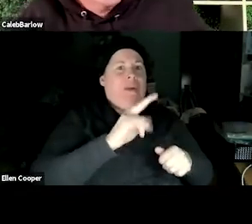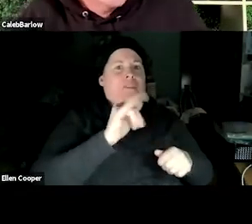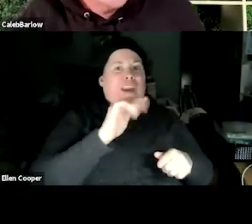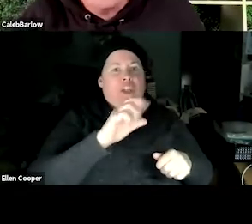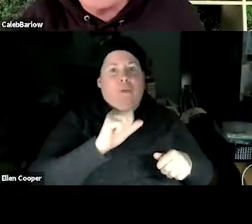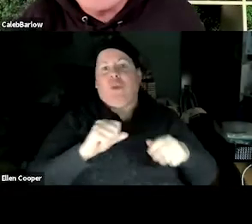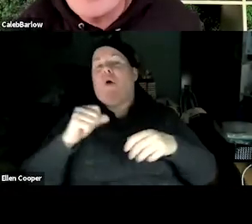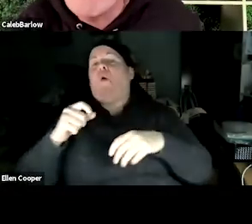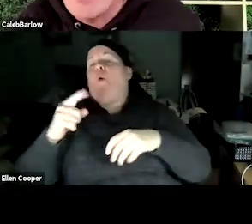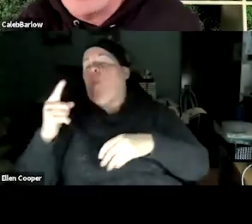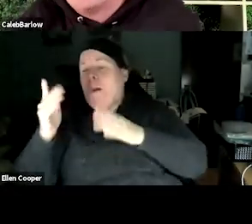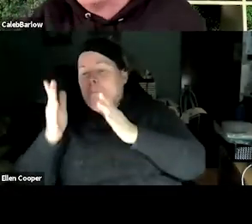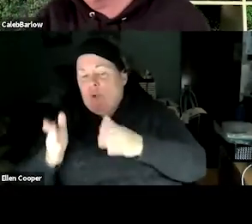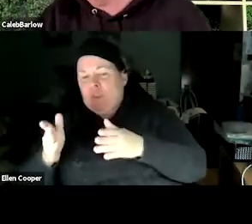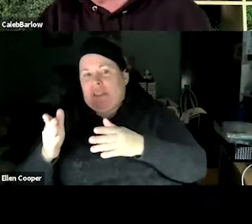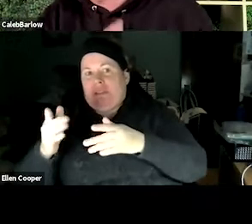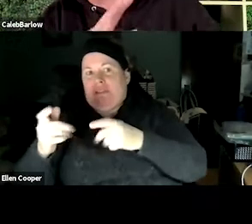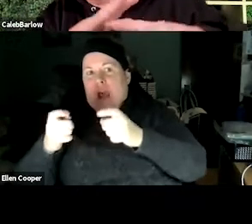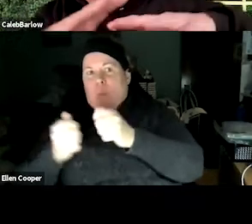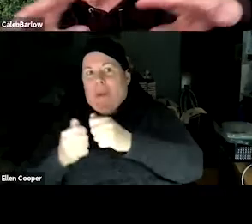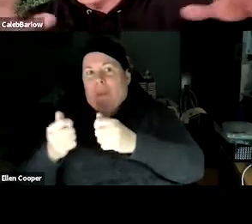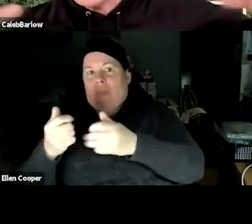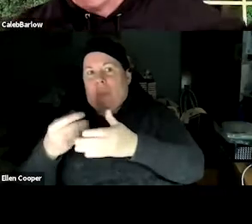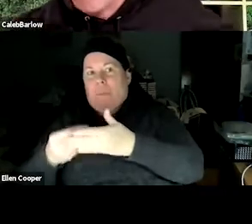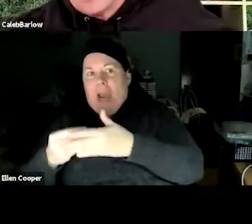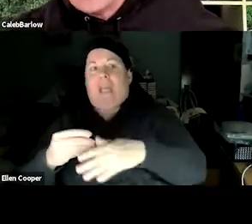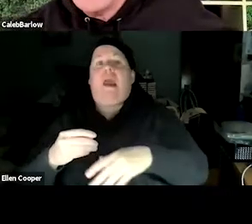CalebBarlow: You know, clean the money, you know, and you've got to see this breakdown